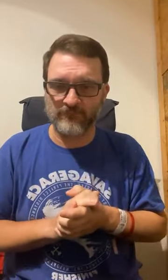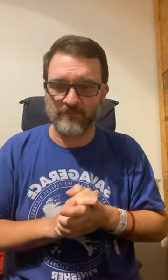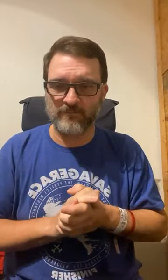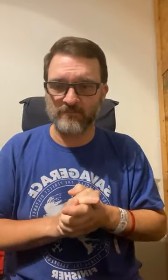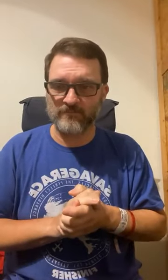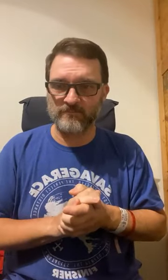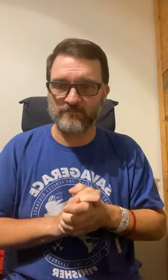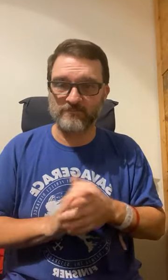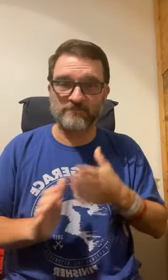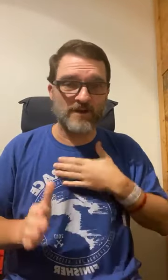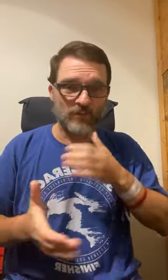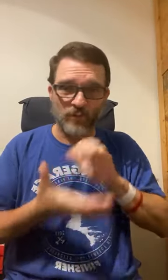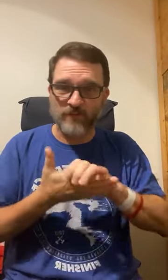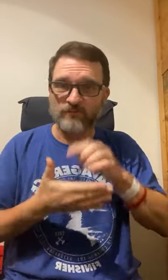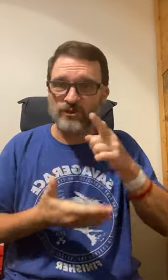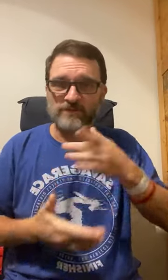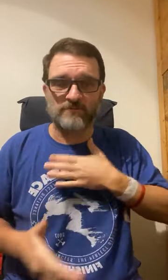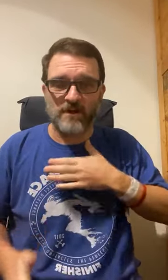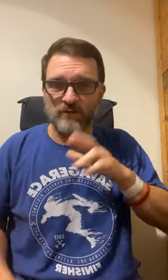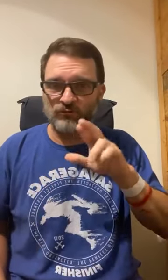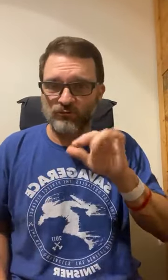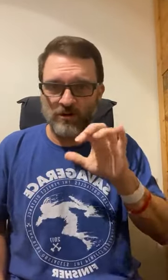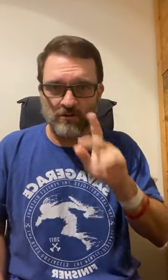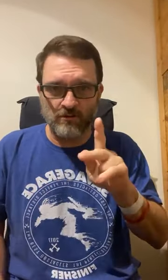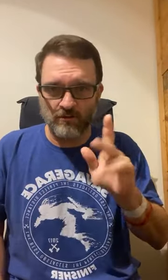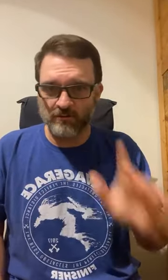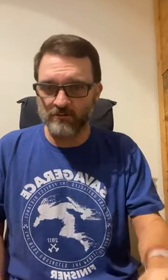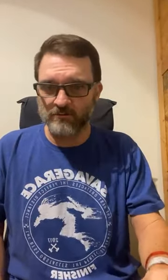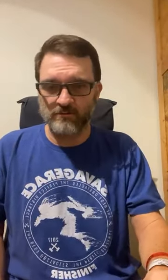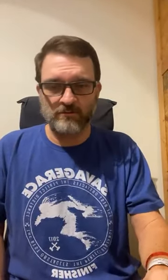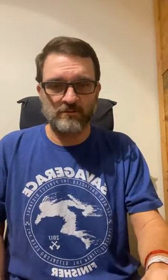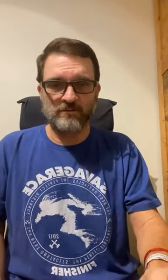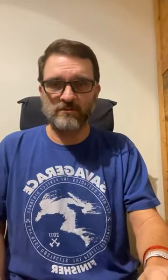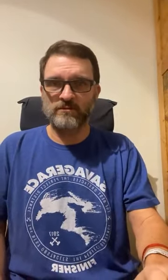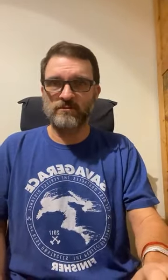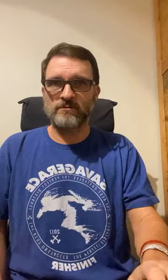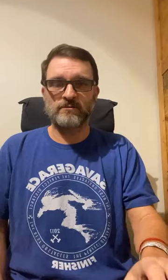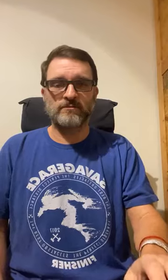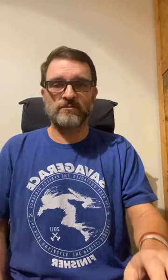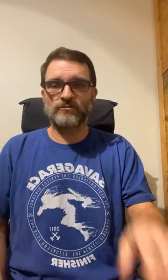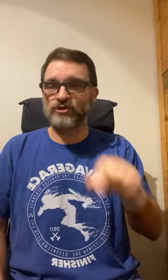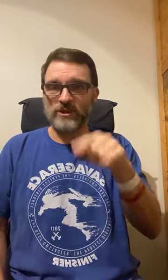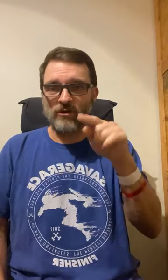My wife -- she is my rock.